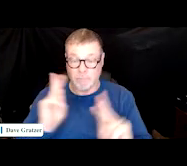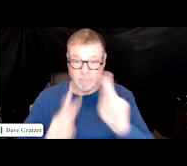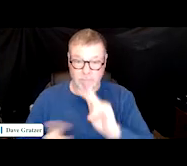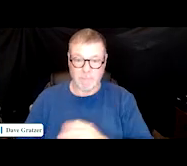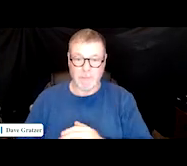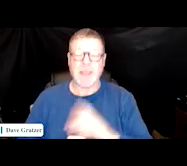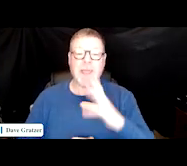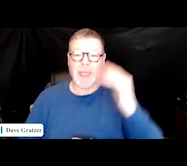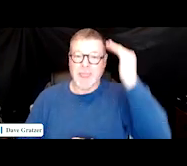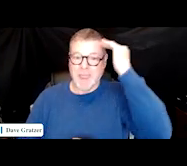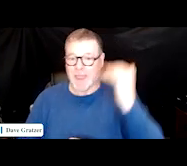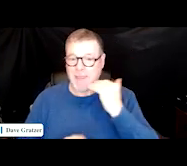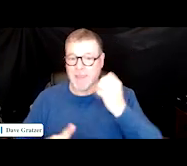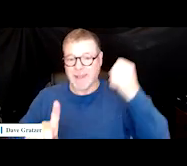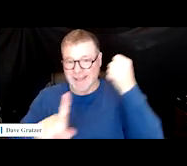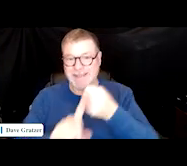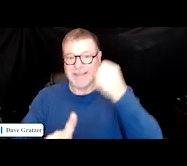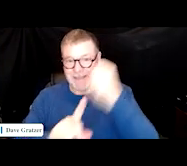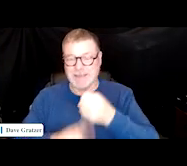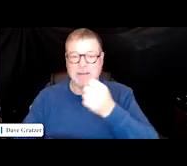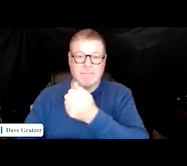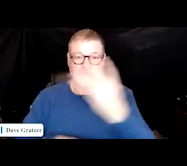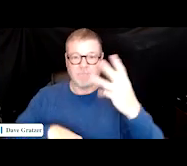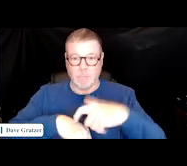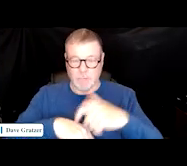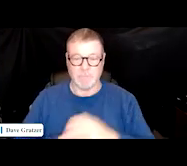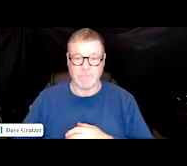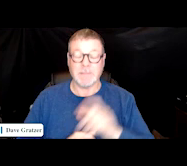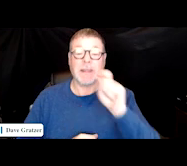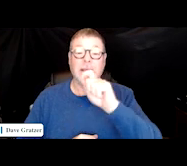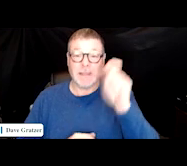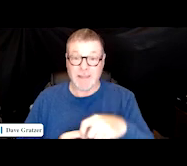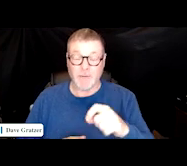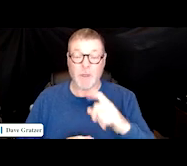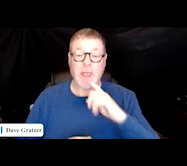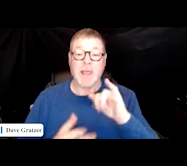been hit in the head a few times. Therefore, the ambulance recognized him